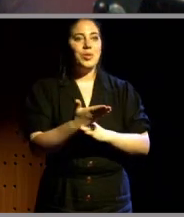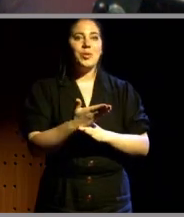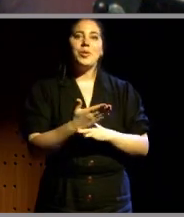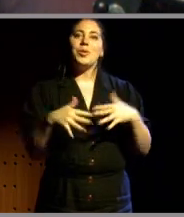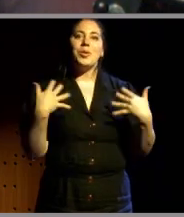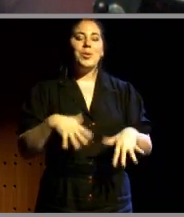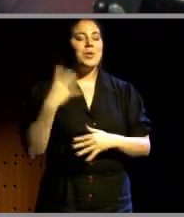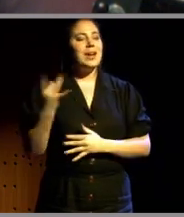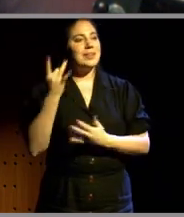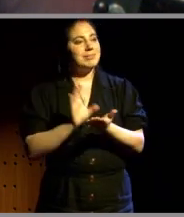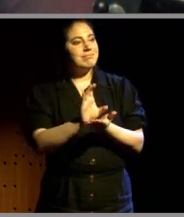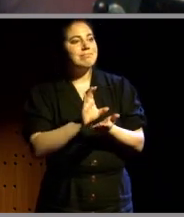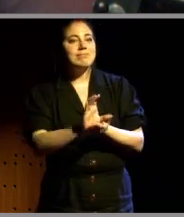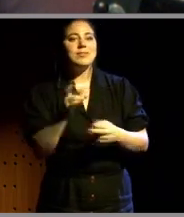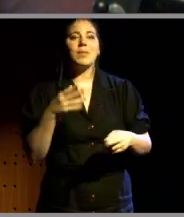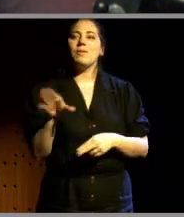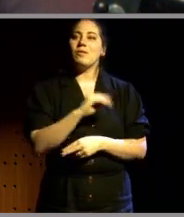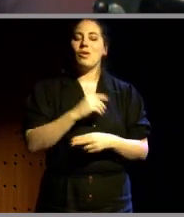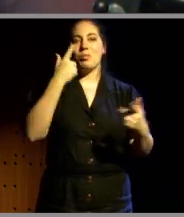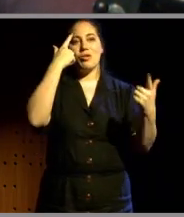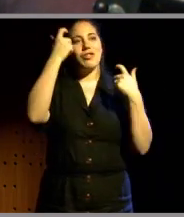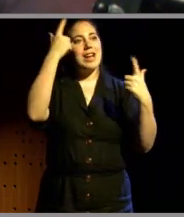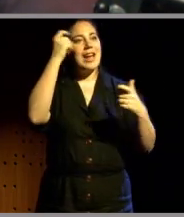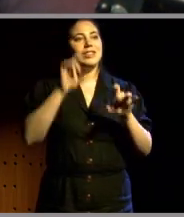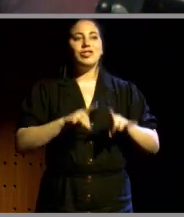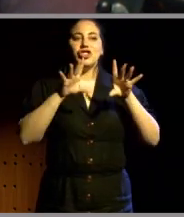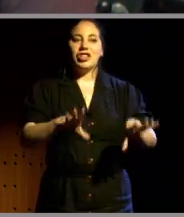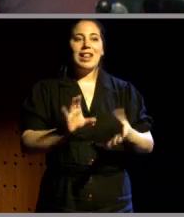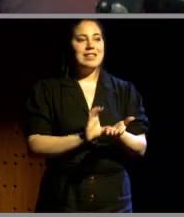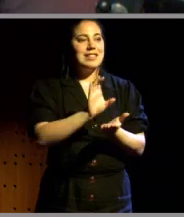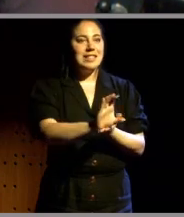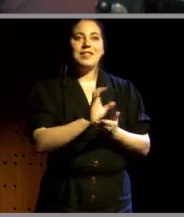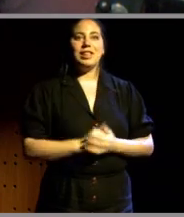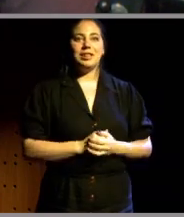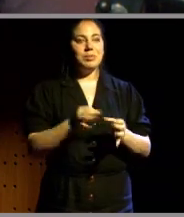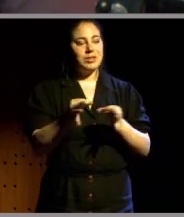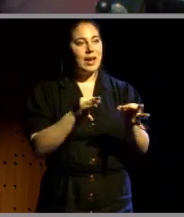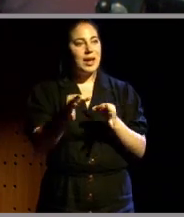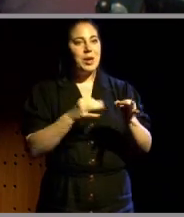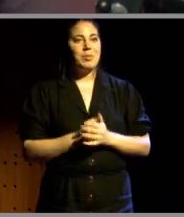of Creative Australia's Workplace Giving scheme. It is two awards of $10,000